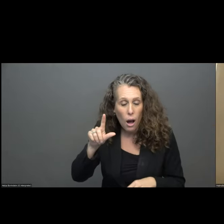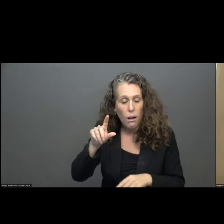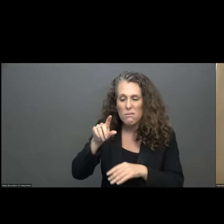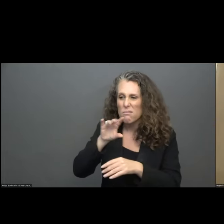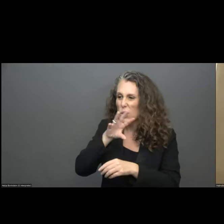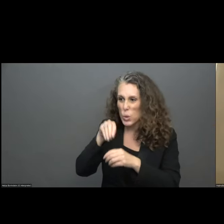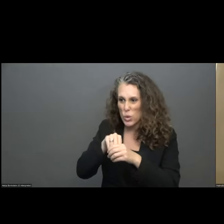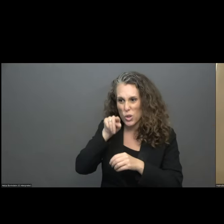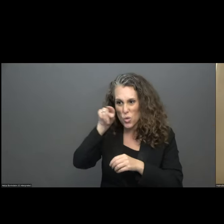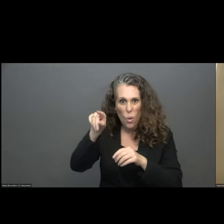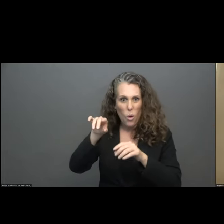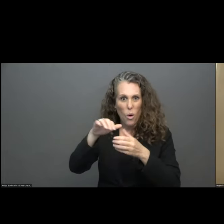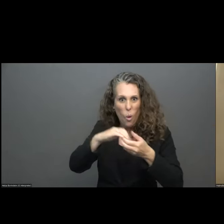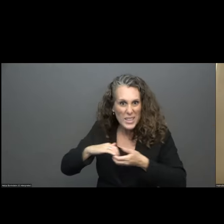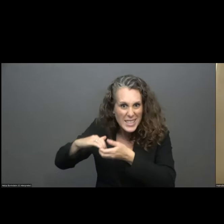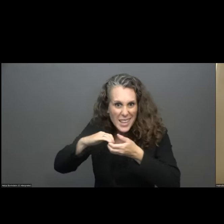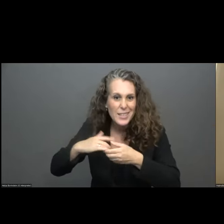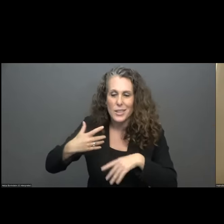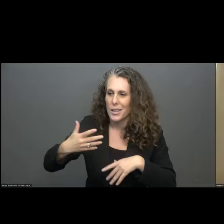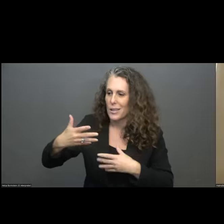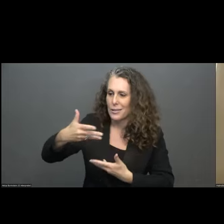14:59:20 God is a national auto pz on D Kappa Listen again solution, don't do with organization